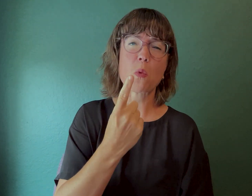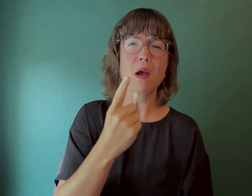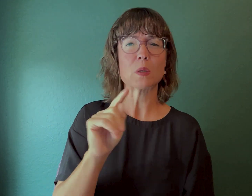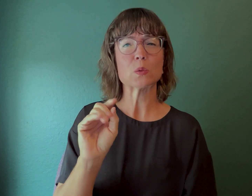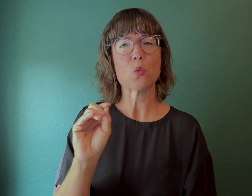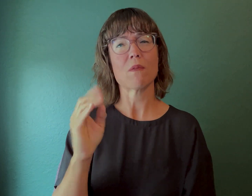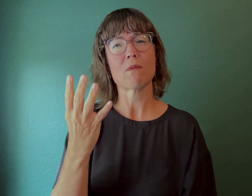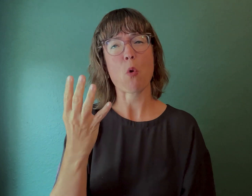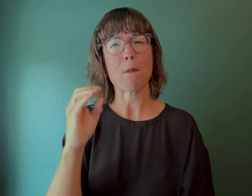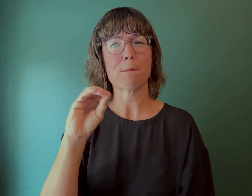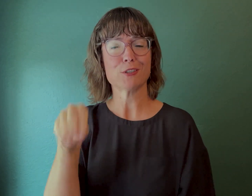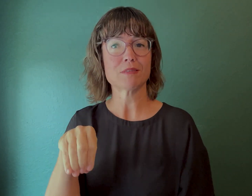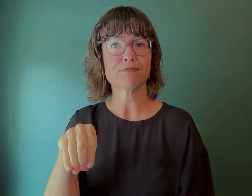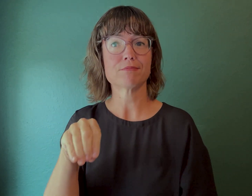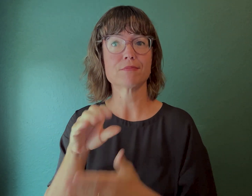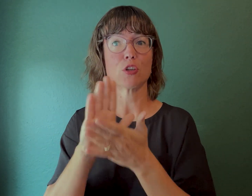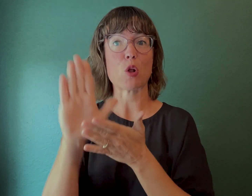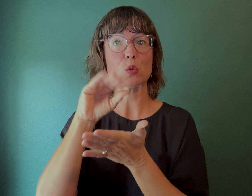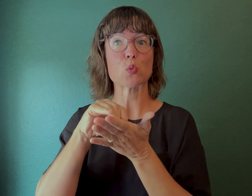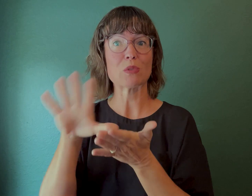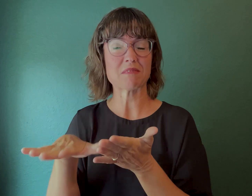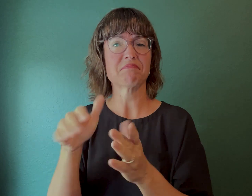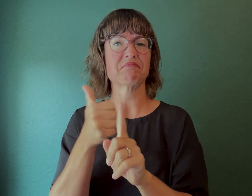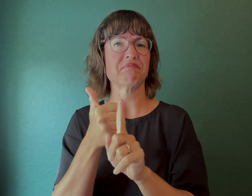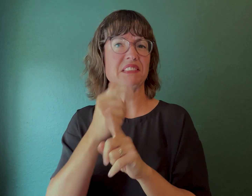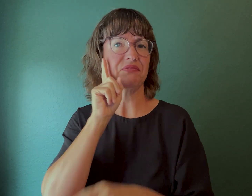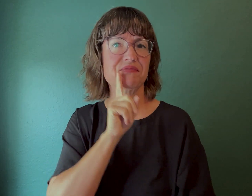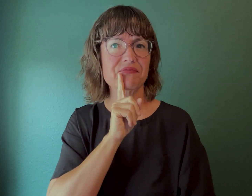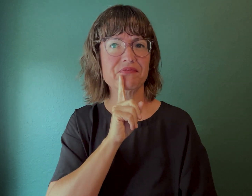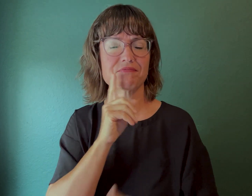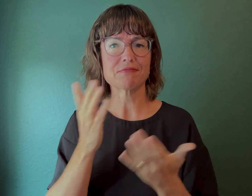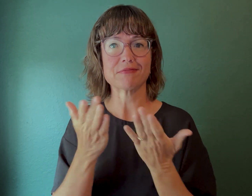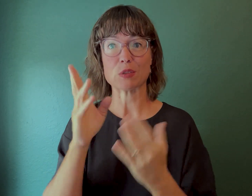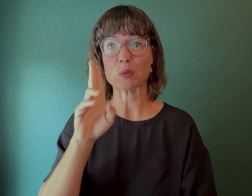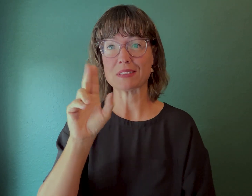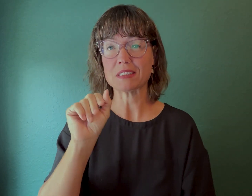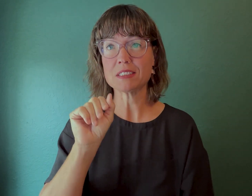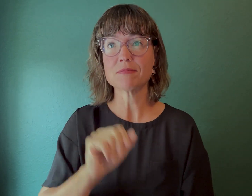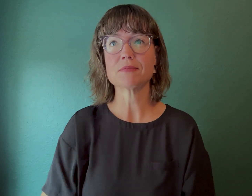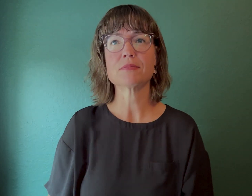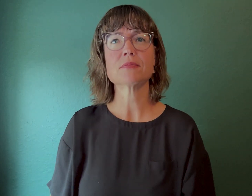throughout the country at various colleges or universities. Around 1% to 4%.